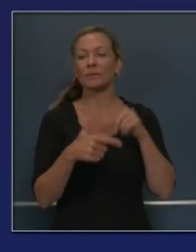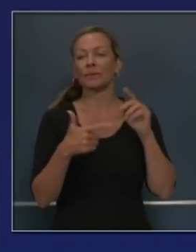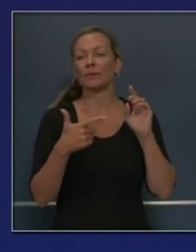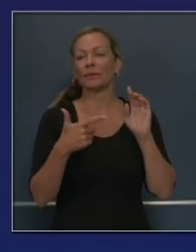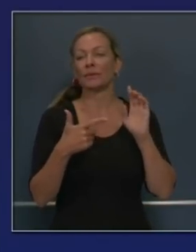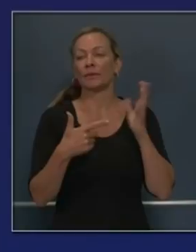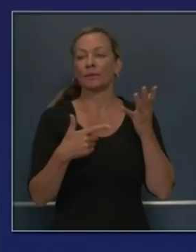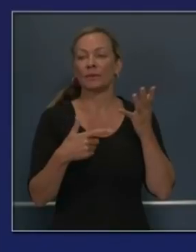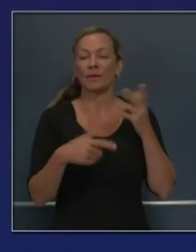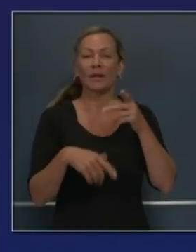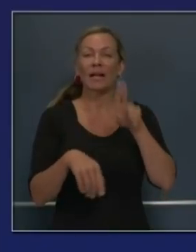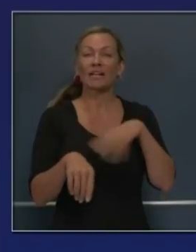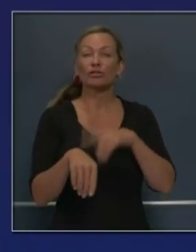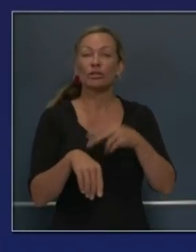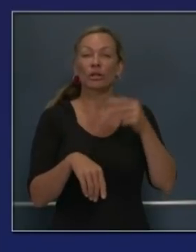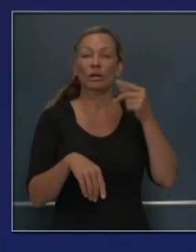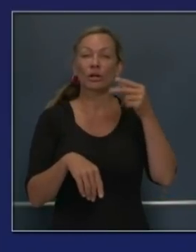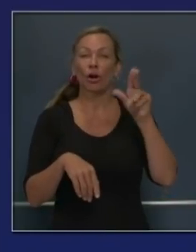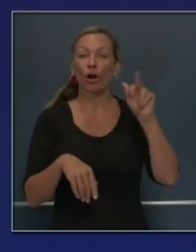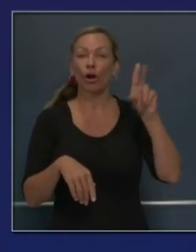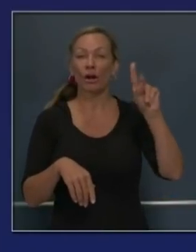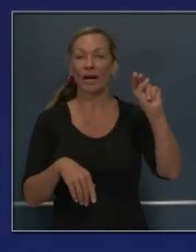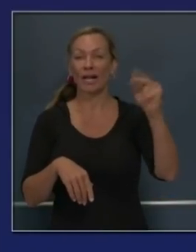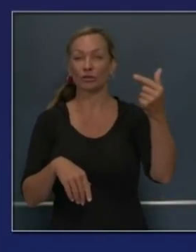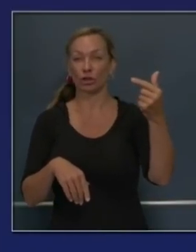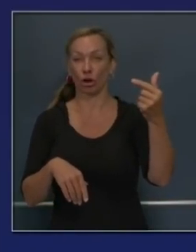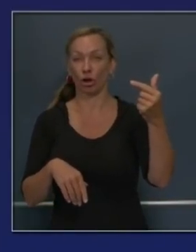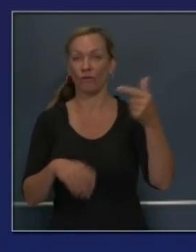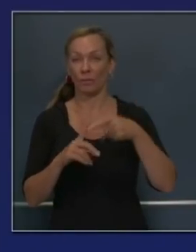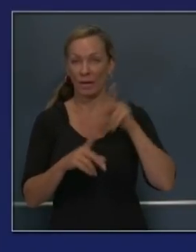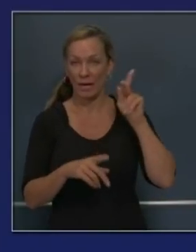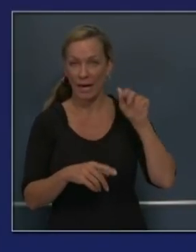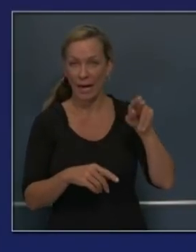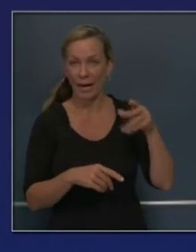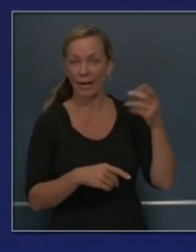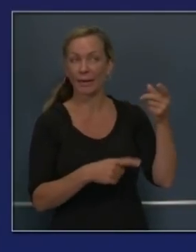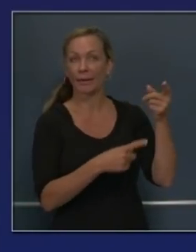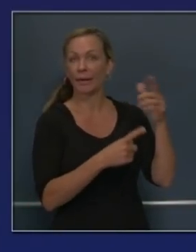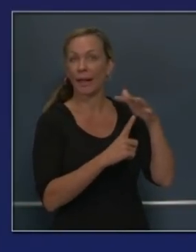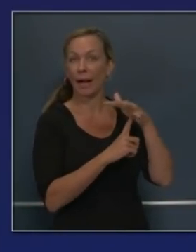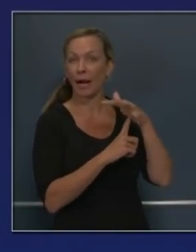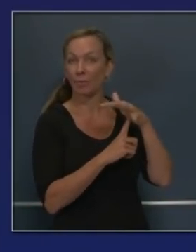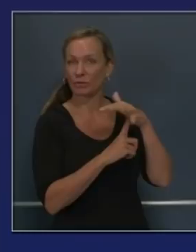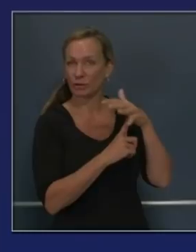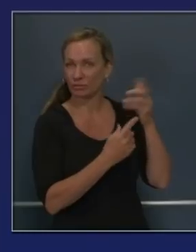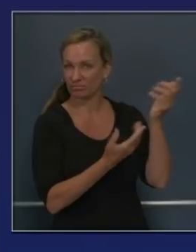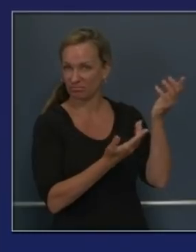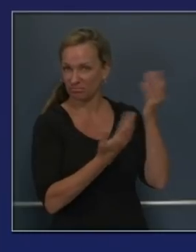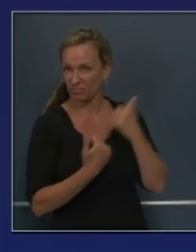WE ALSO HAVE BEEN BENEFICIARY TO OUT-OF-STATE MUTUAL AID, I UPDATED YOU ON SOME OF THOSE EFFORTS LAST WEEK AND WE ADDED A NUMBER OF STATES INCLUDING KANSAS THAT HAS BEEN HELPFUL